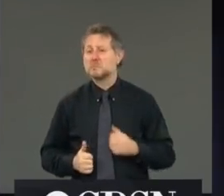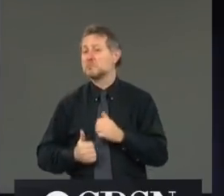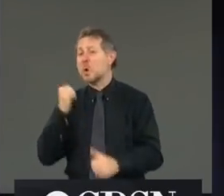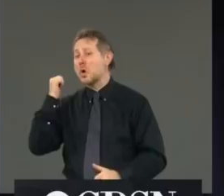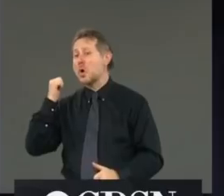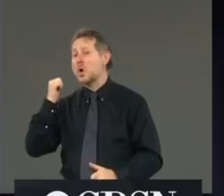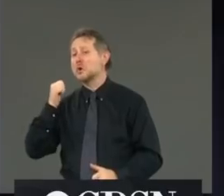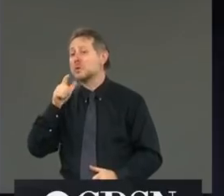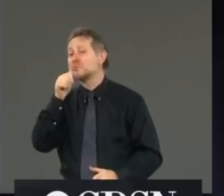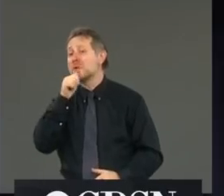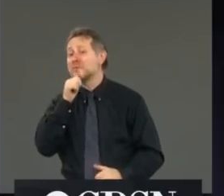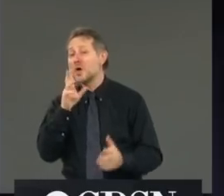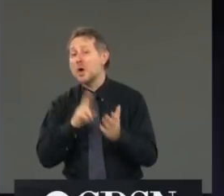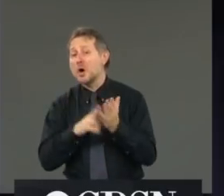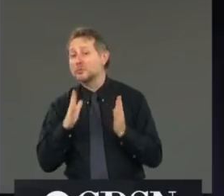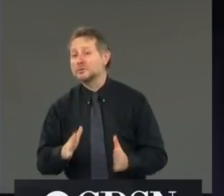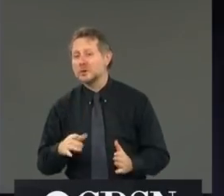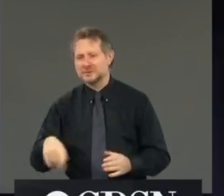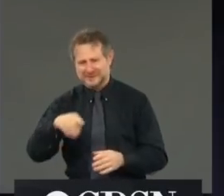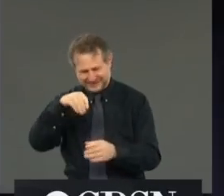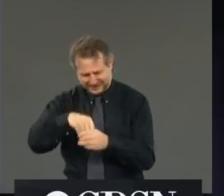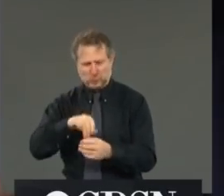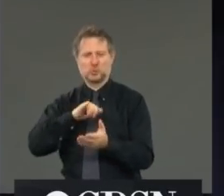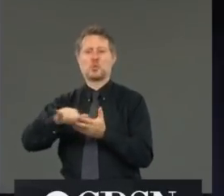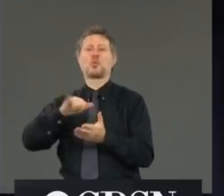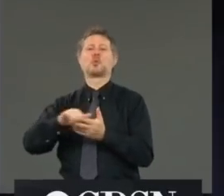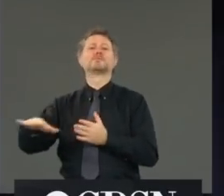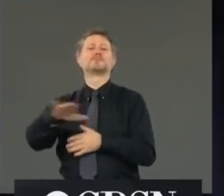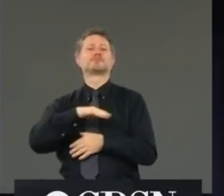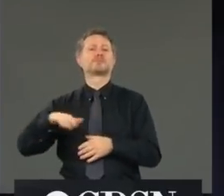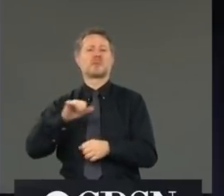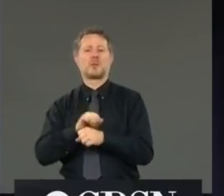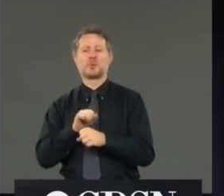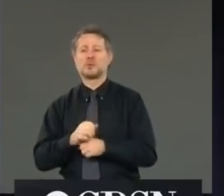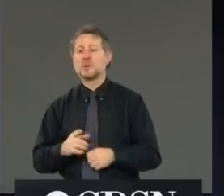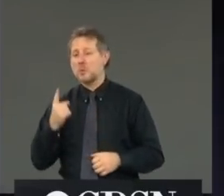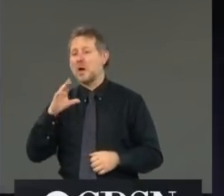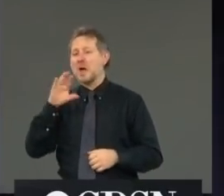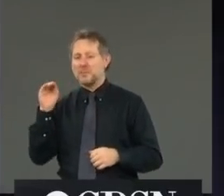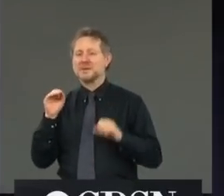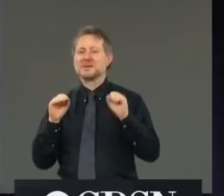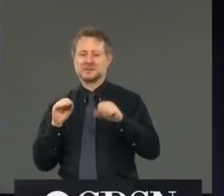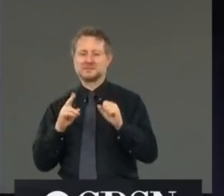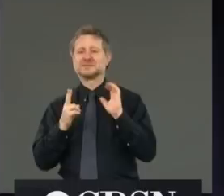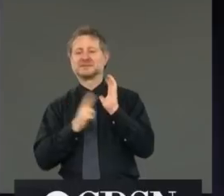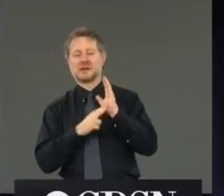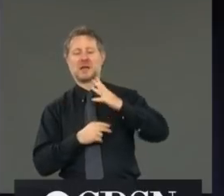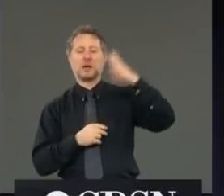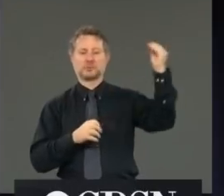THE DOOR TO WE NOW HAVE OVER 2 MILLION NEW YORKERS. SO 100% OF THE FULL-TIME EMPLOYEES ARE NEW YORK STATE